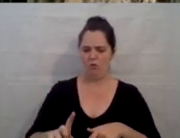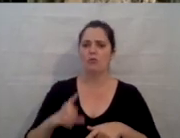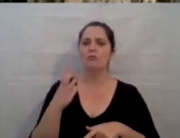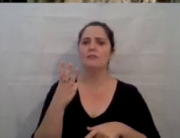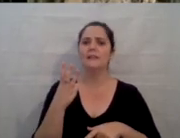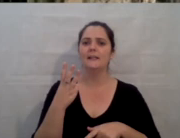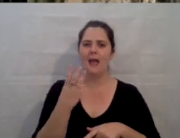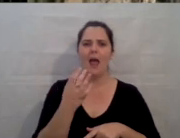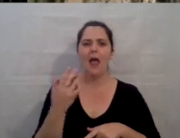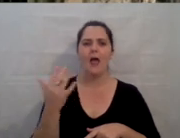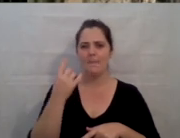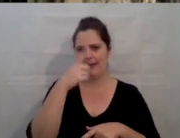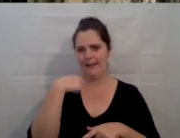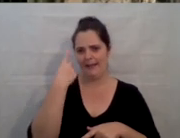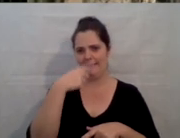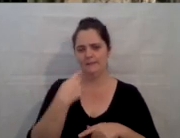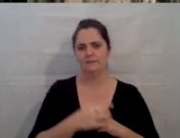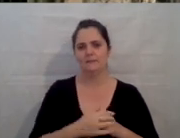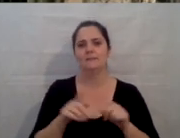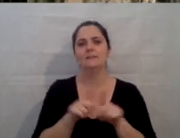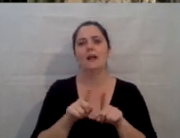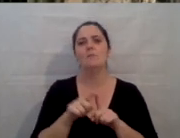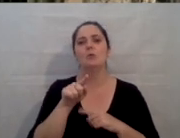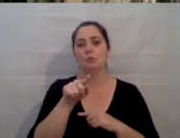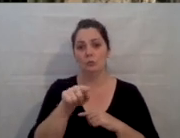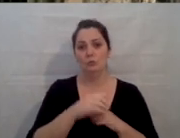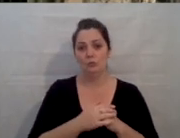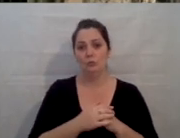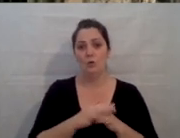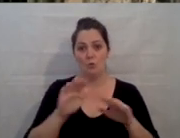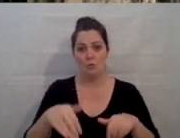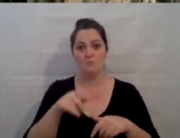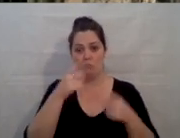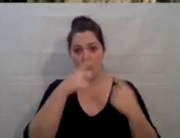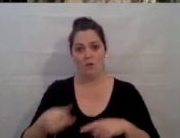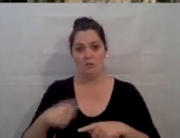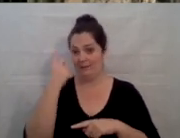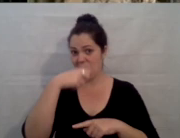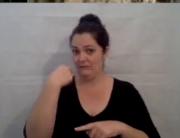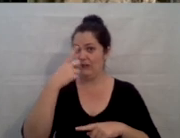And then measure it out on your drawing and see if you've got that size and that distance correct.